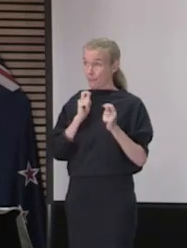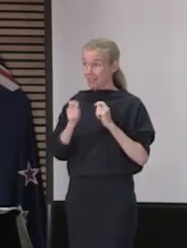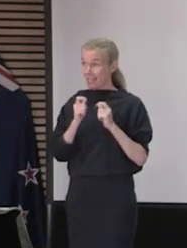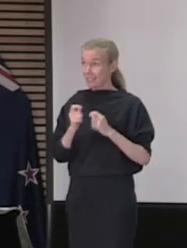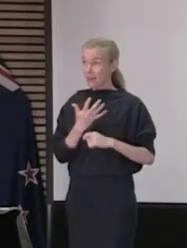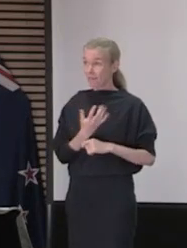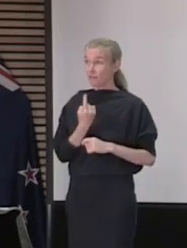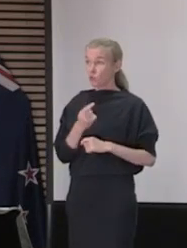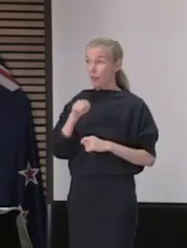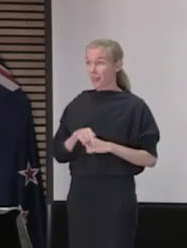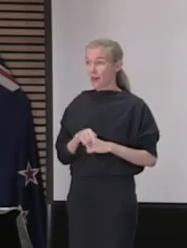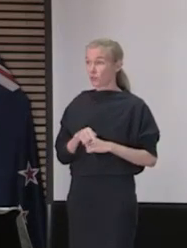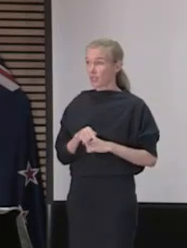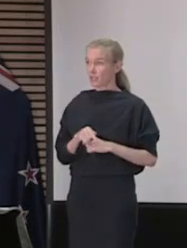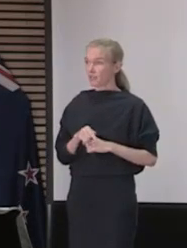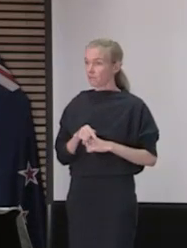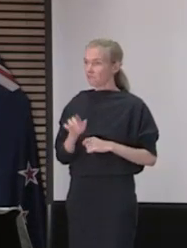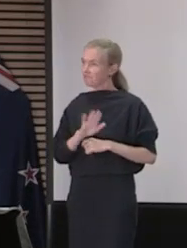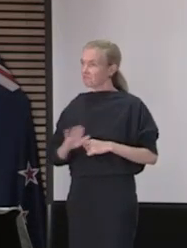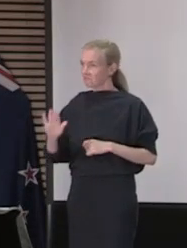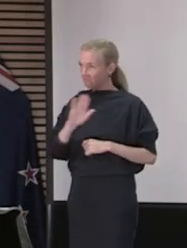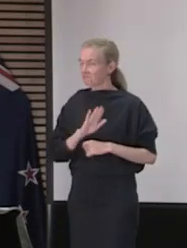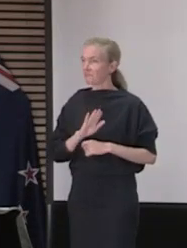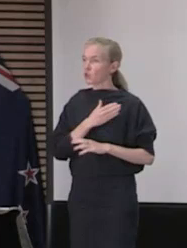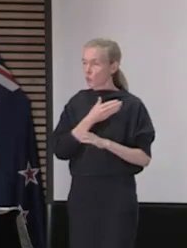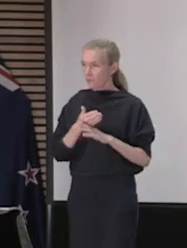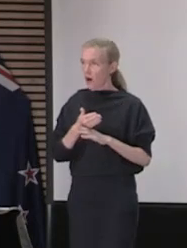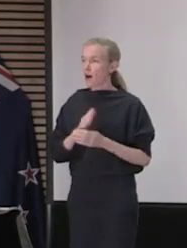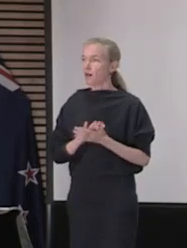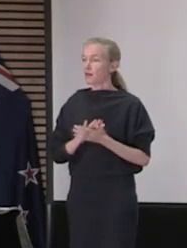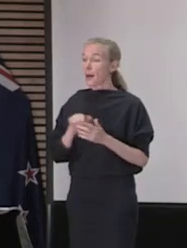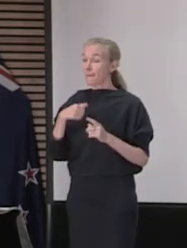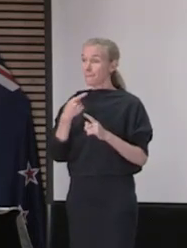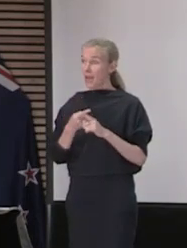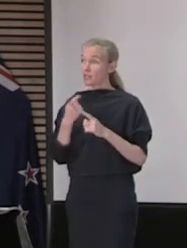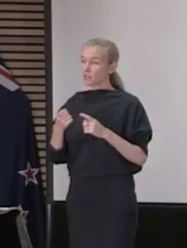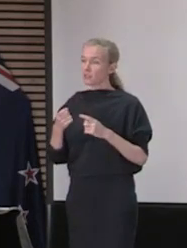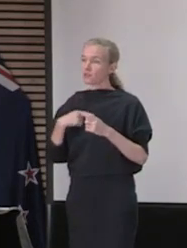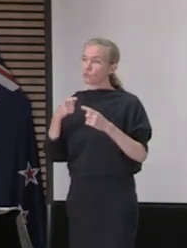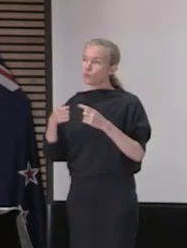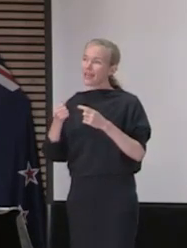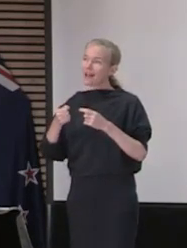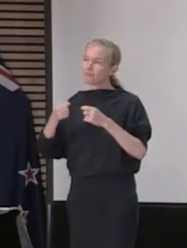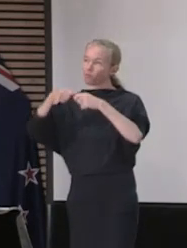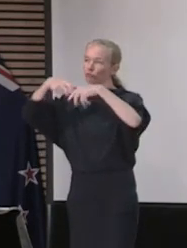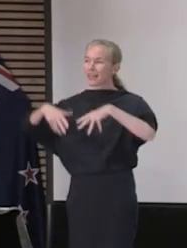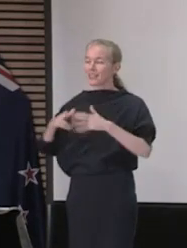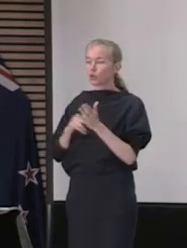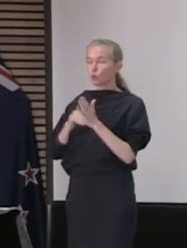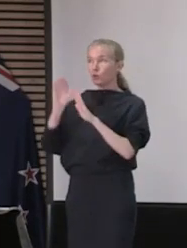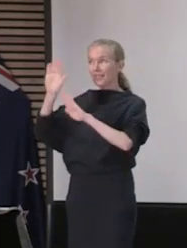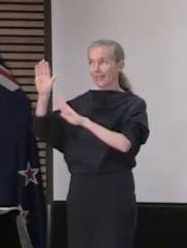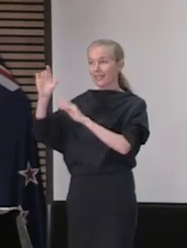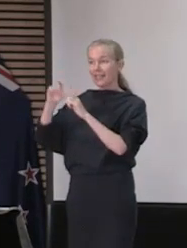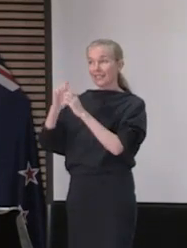51, 165, and secondly, we now have data on thelaboratory testing by DHB, andby ethnicity,